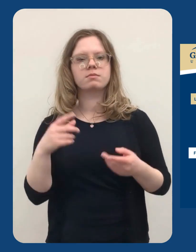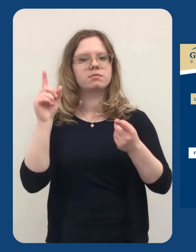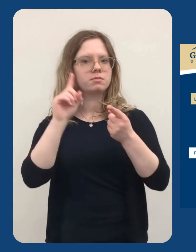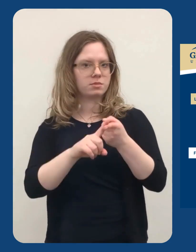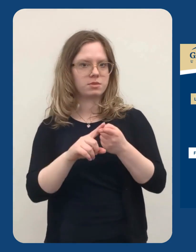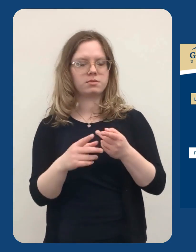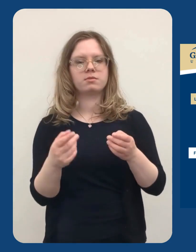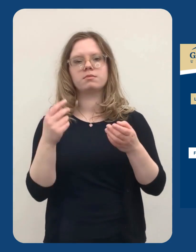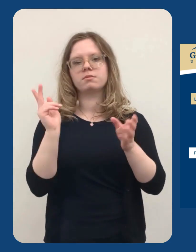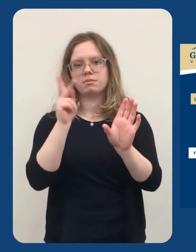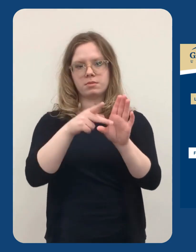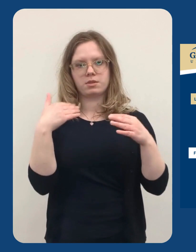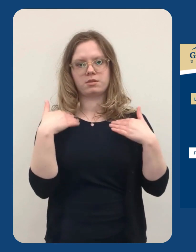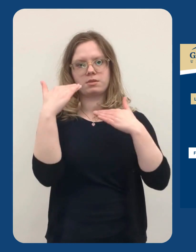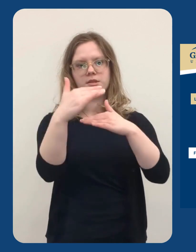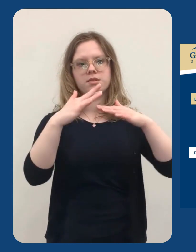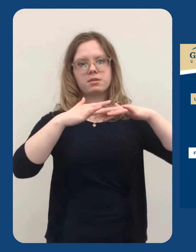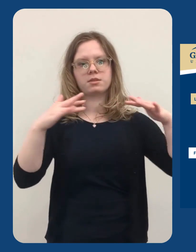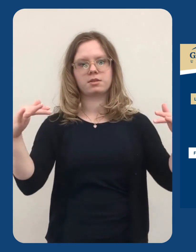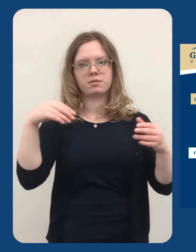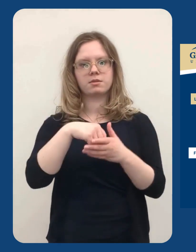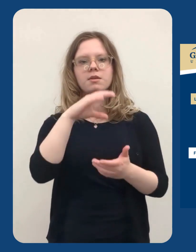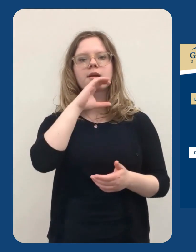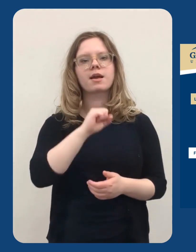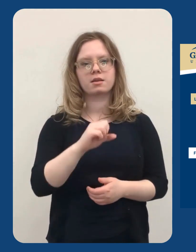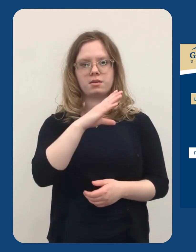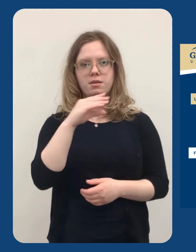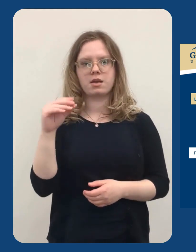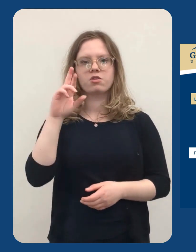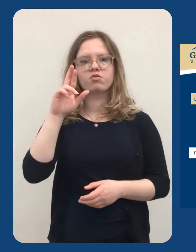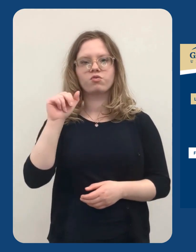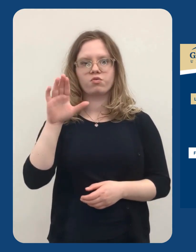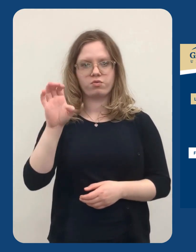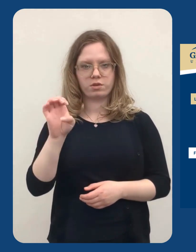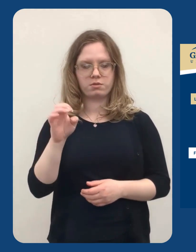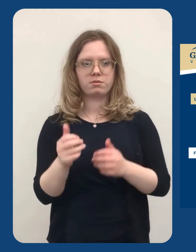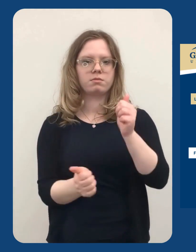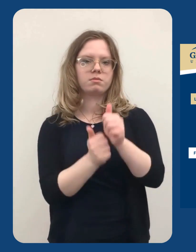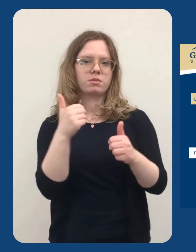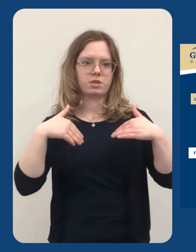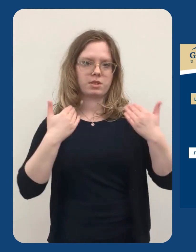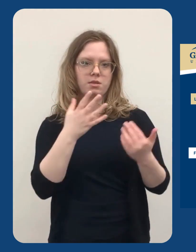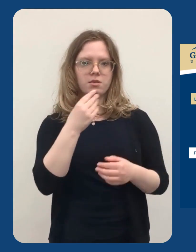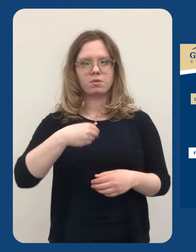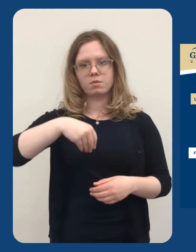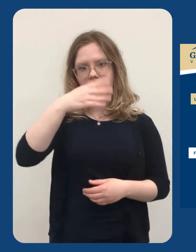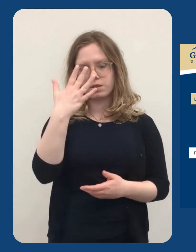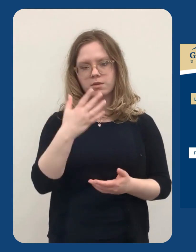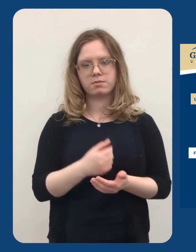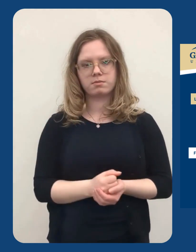1. Limited diversity in age and race – mostly younger and white